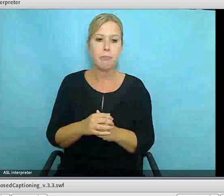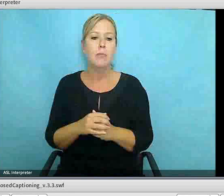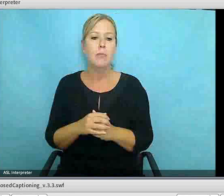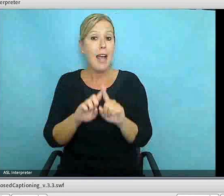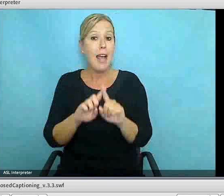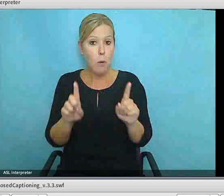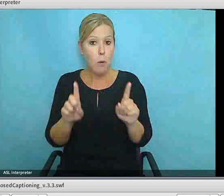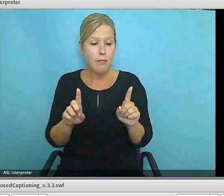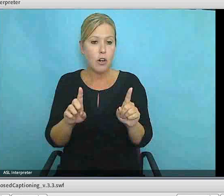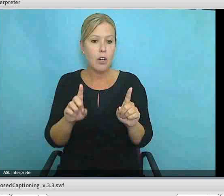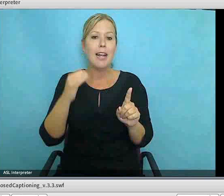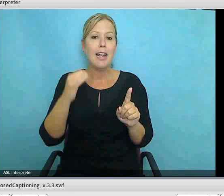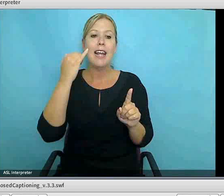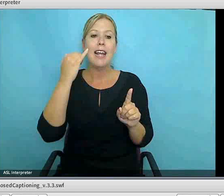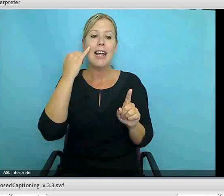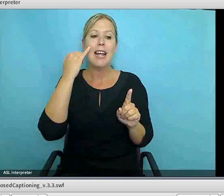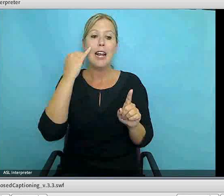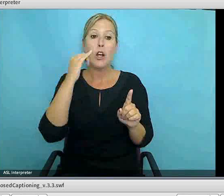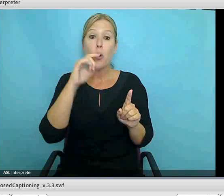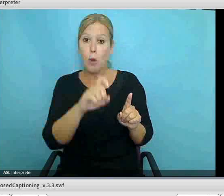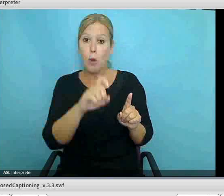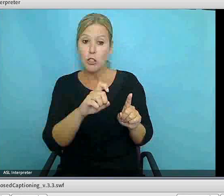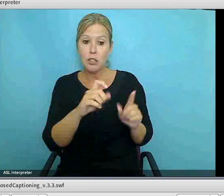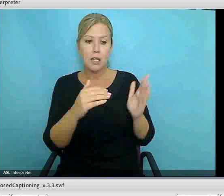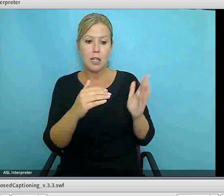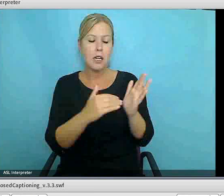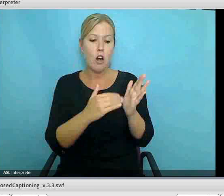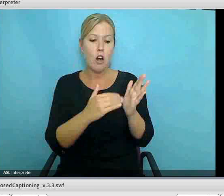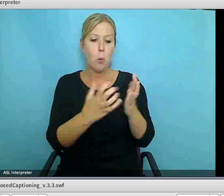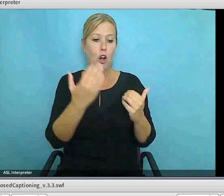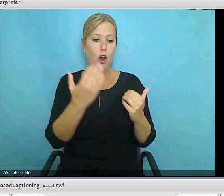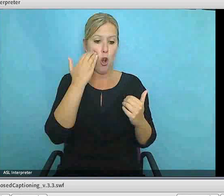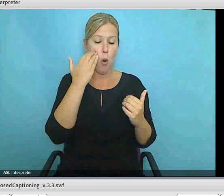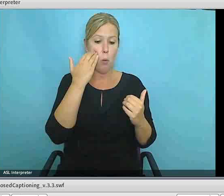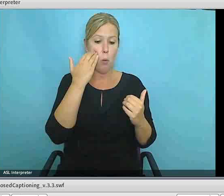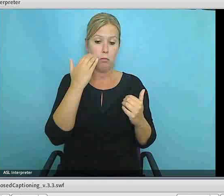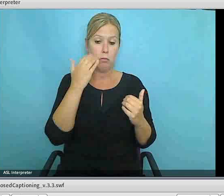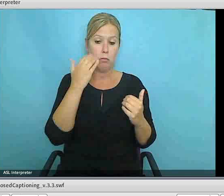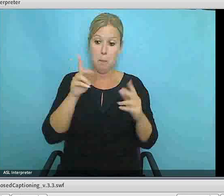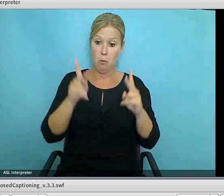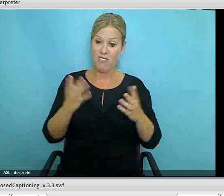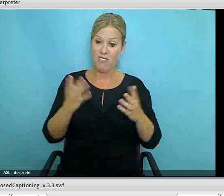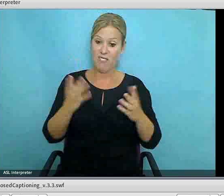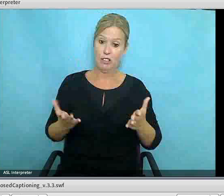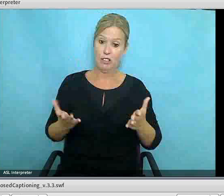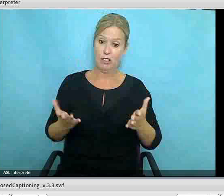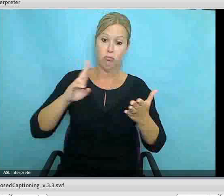When the provider -- all of MassHealth providers use an eligibility verification system, called